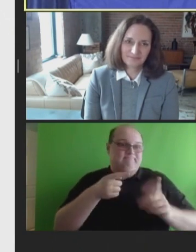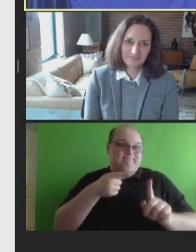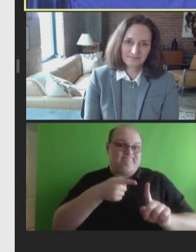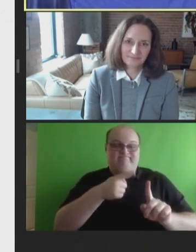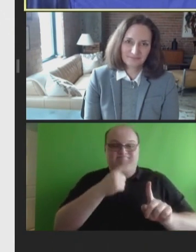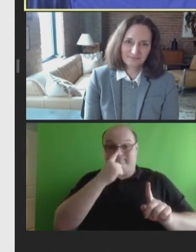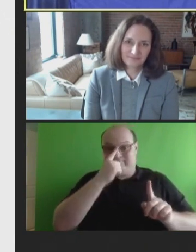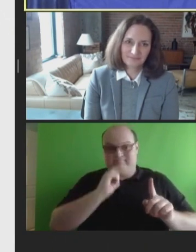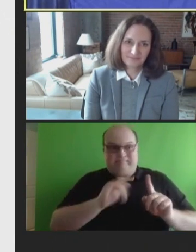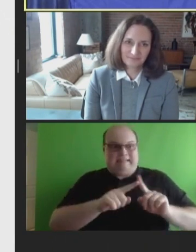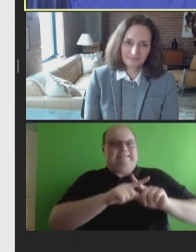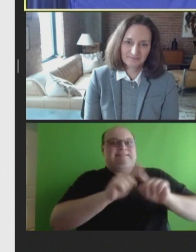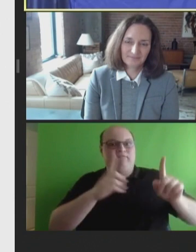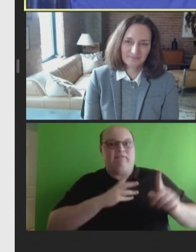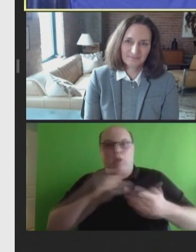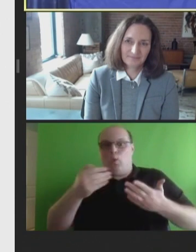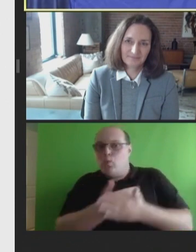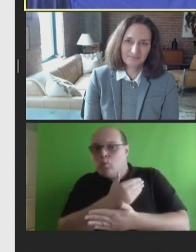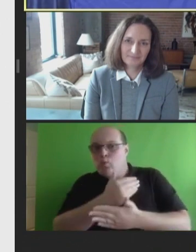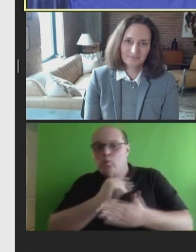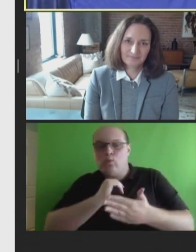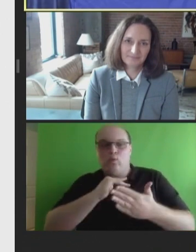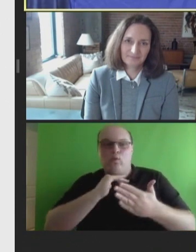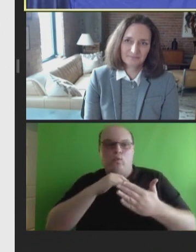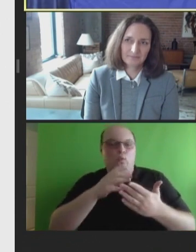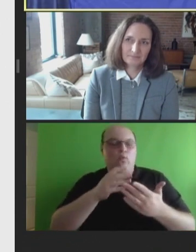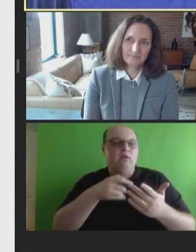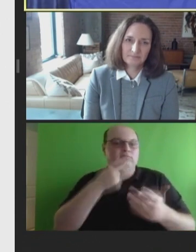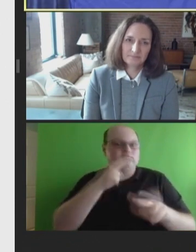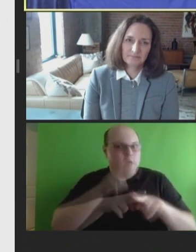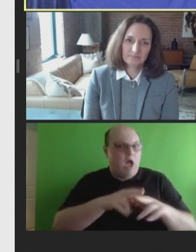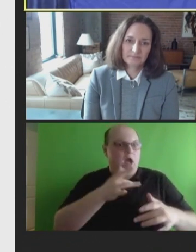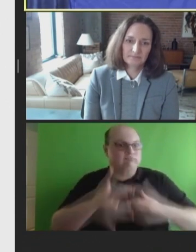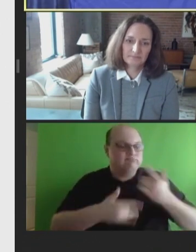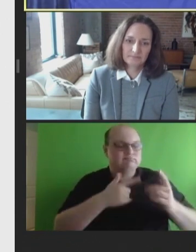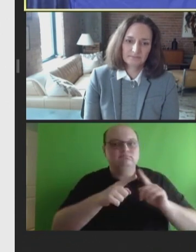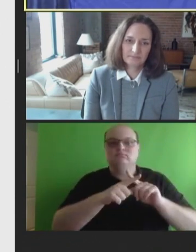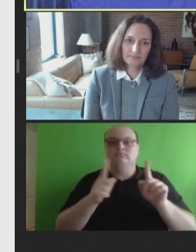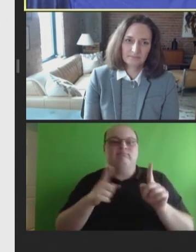than what we usually consider in the vaccine space. But also, I think we are working through